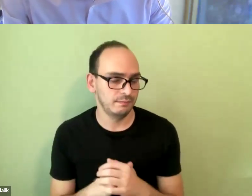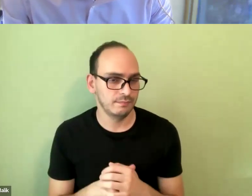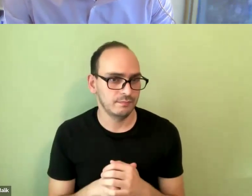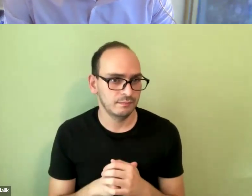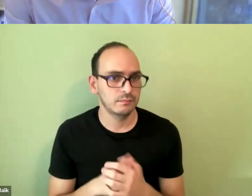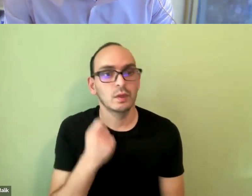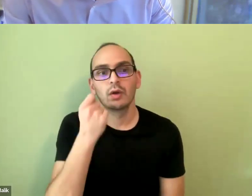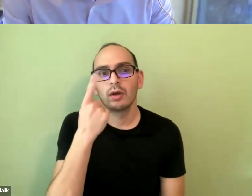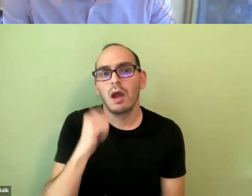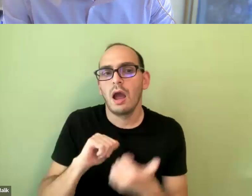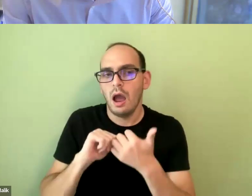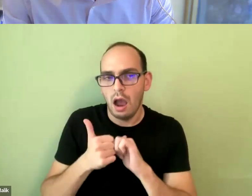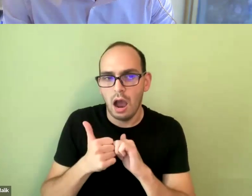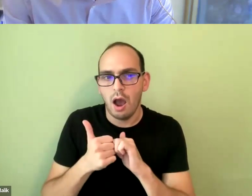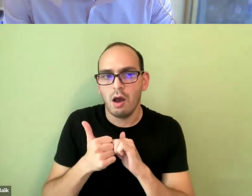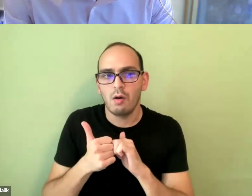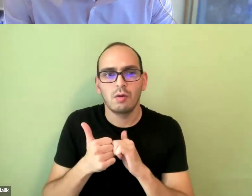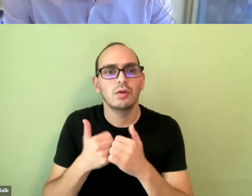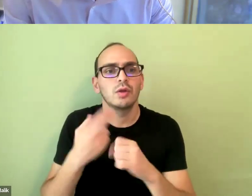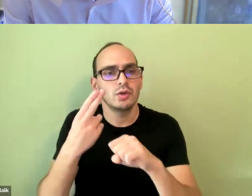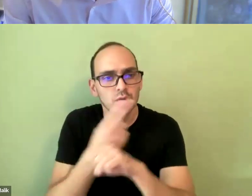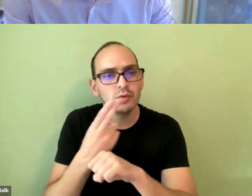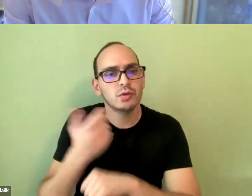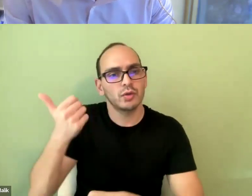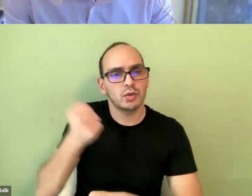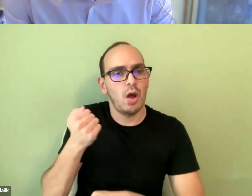Understanding how students use their scholarship funds to